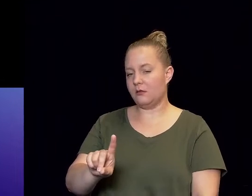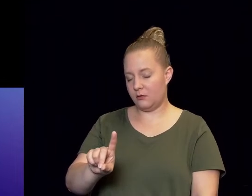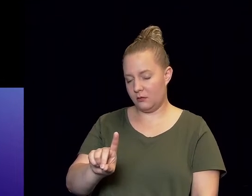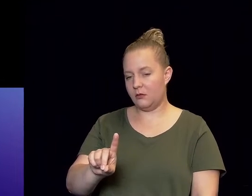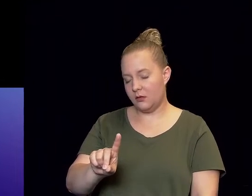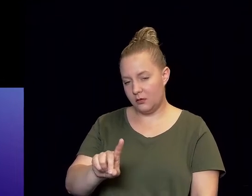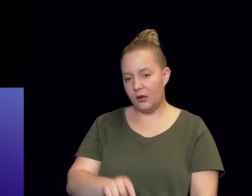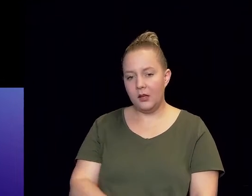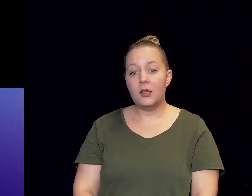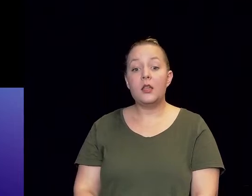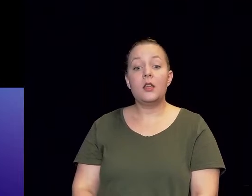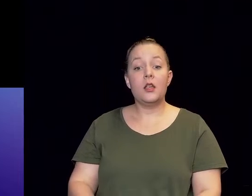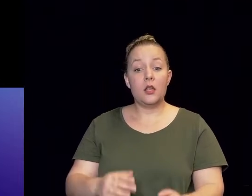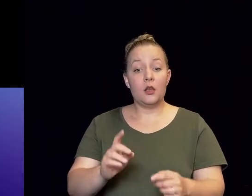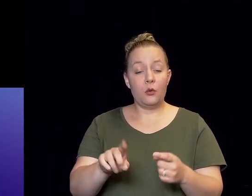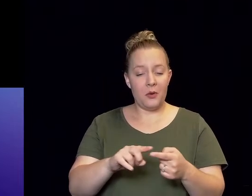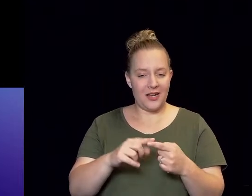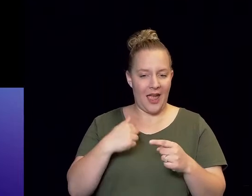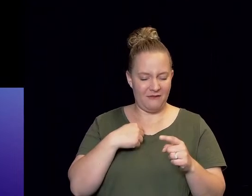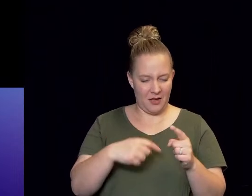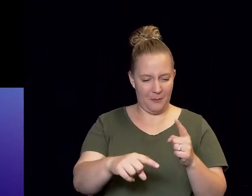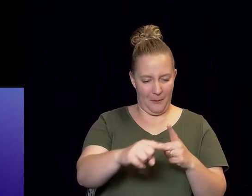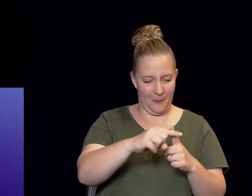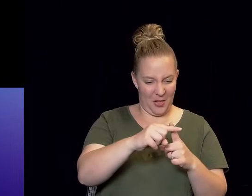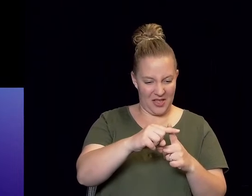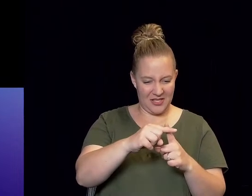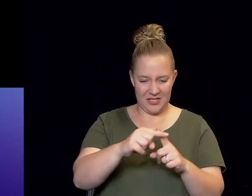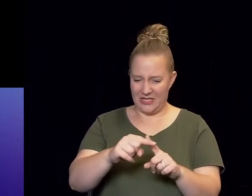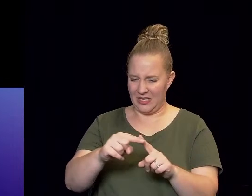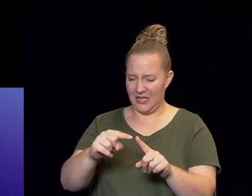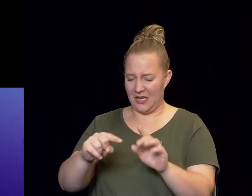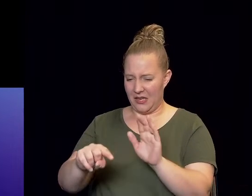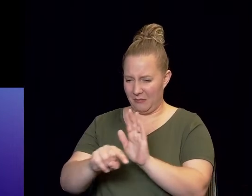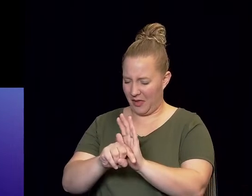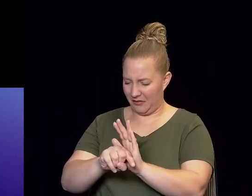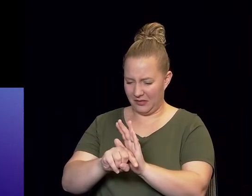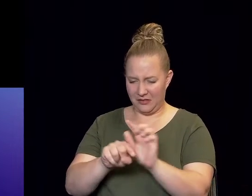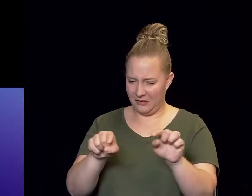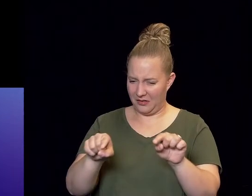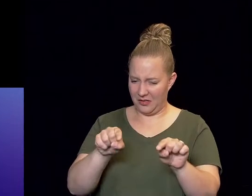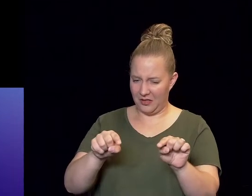Okay, but then here, whenever we have plus and minus right next to each other, we know that minus sign